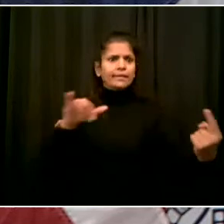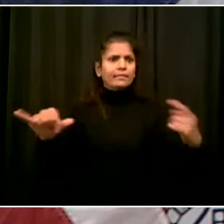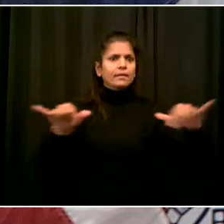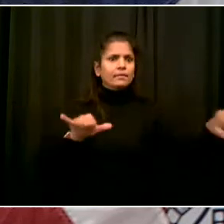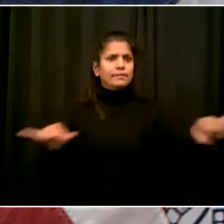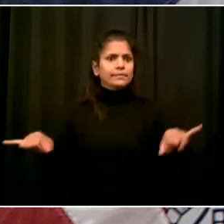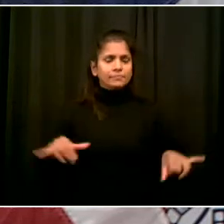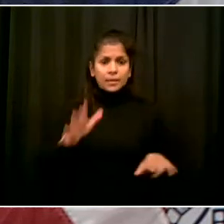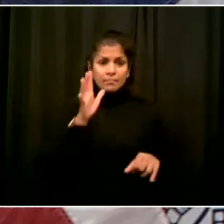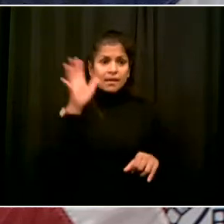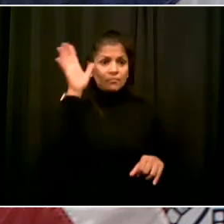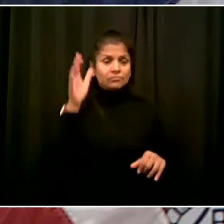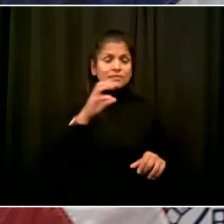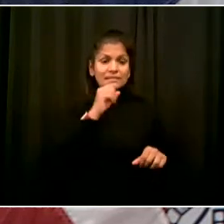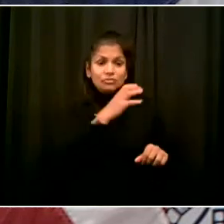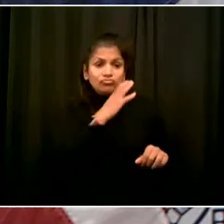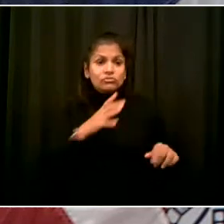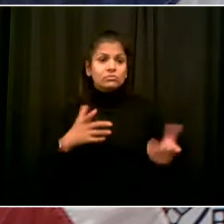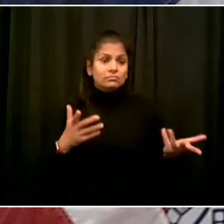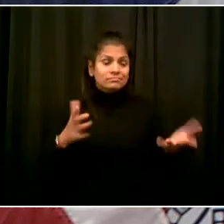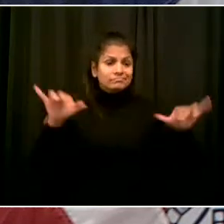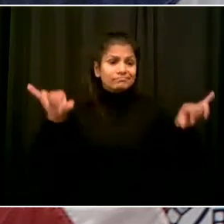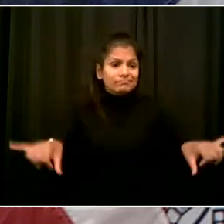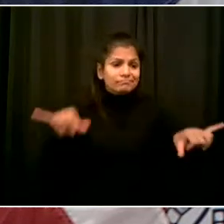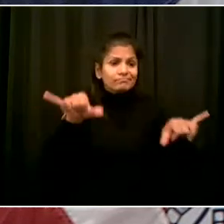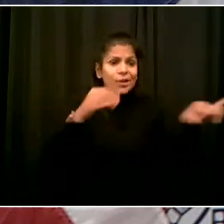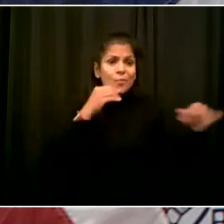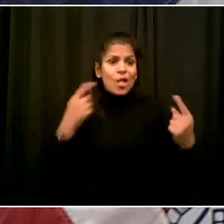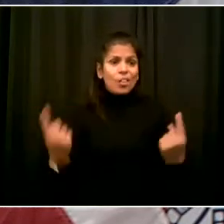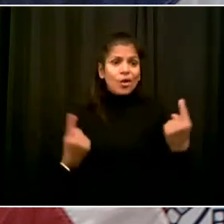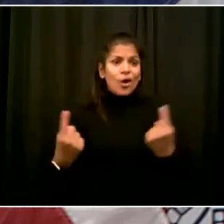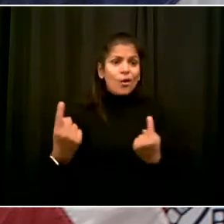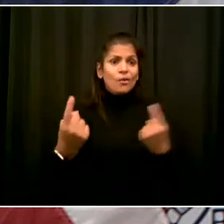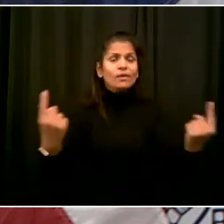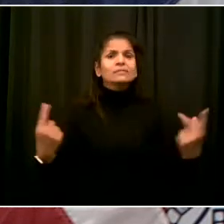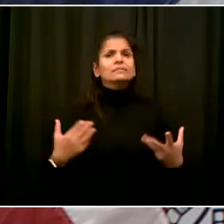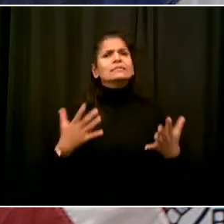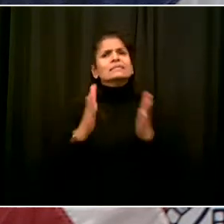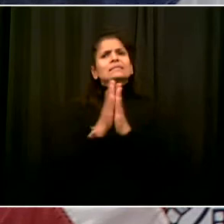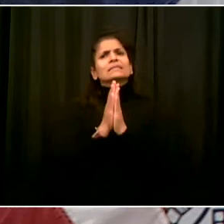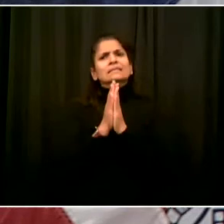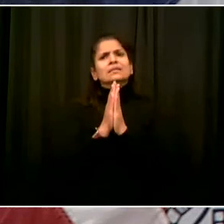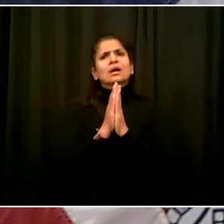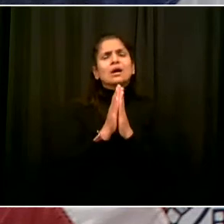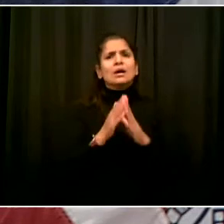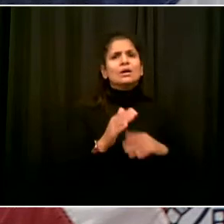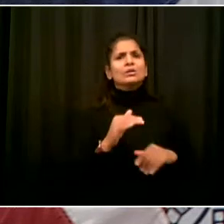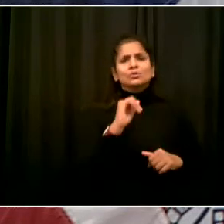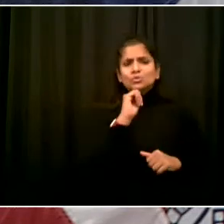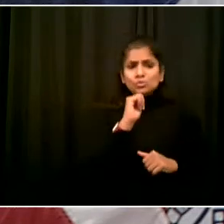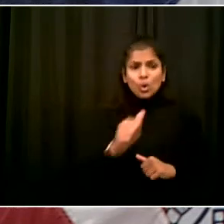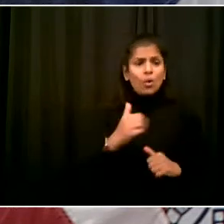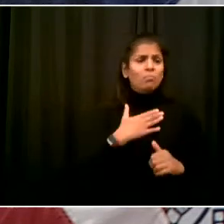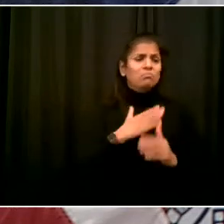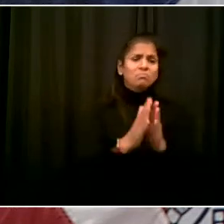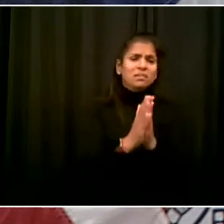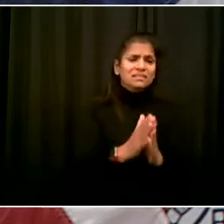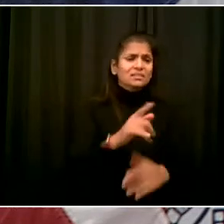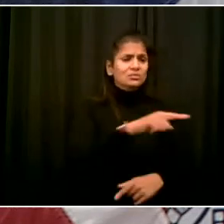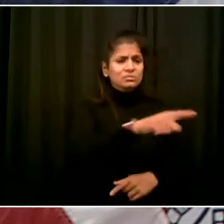NOT BE EASY. BUT WE HAVE TO STAY SAFE. AND I KEEP TELLING PEOPLE,